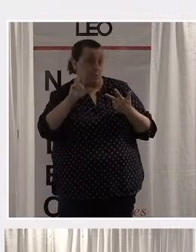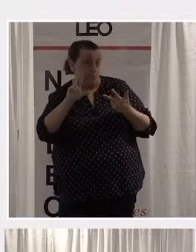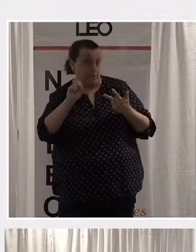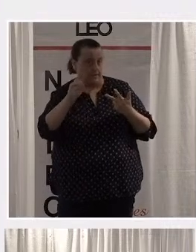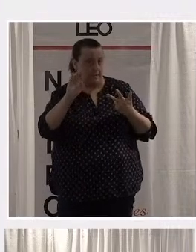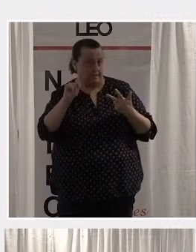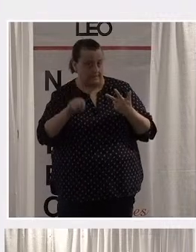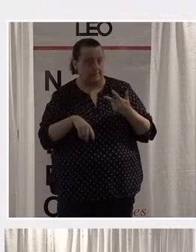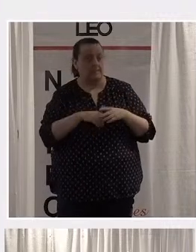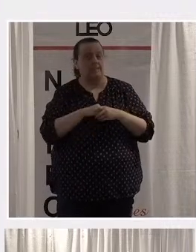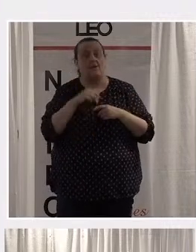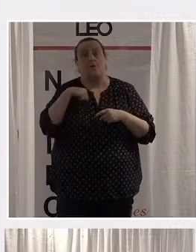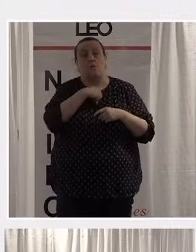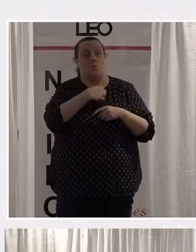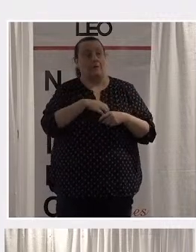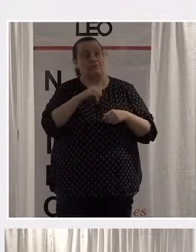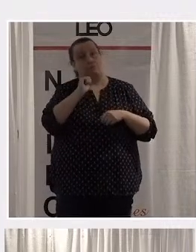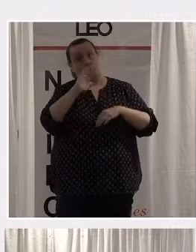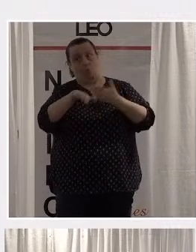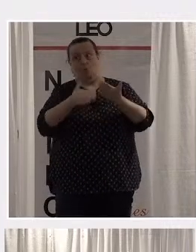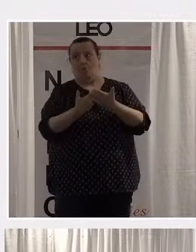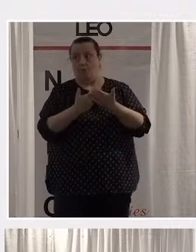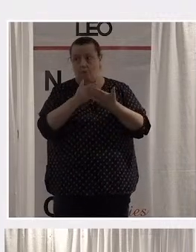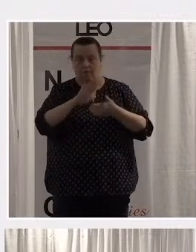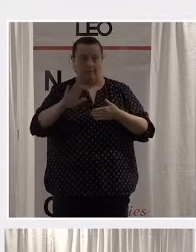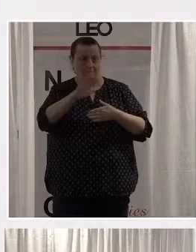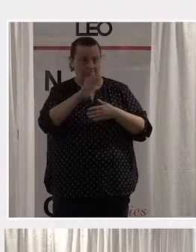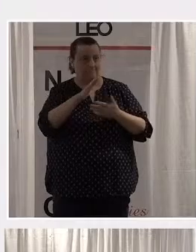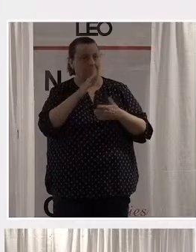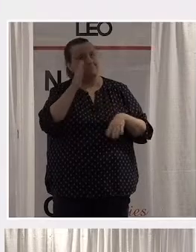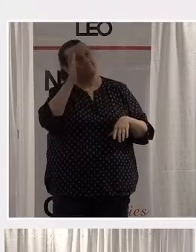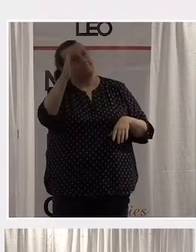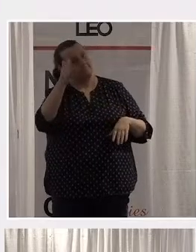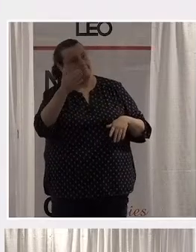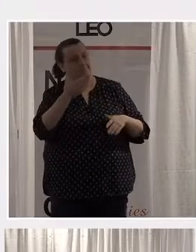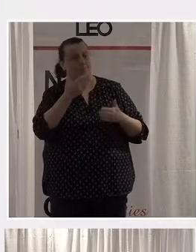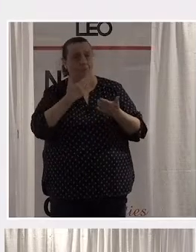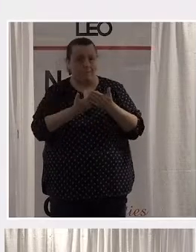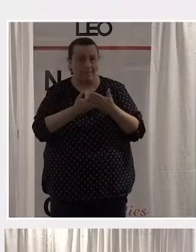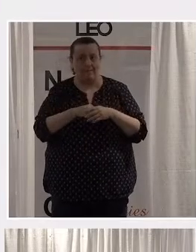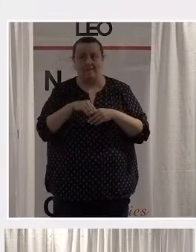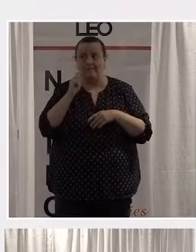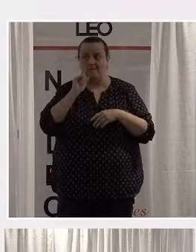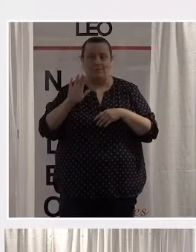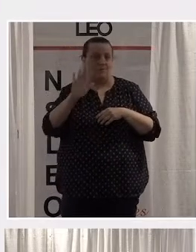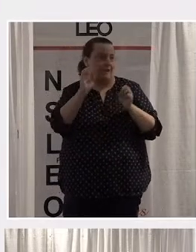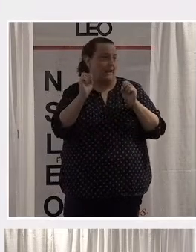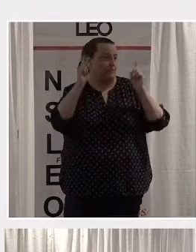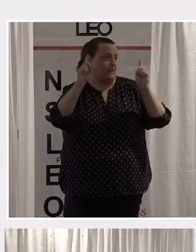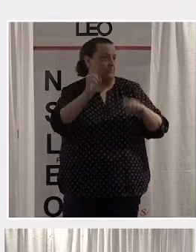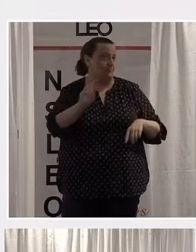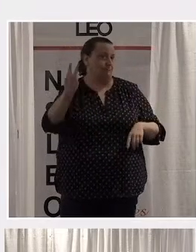WE WISH YOU ALL -- WE WISH YOU WELL ON YOUR POST SECONDARY EDUCATIONAL JOURNEY.